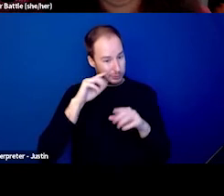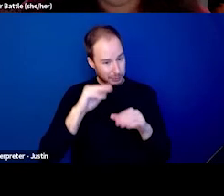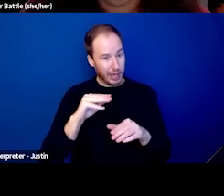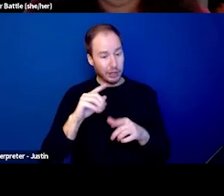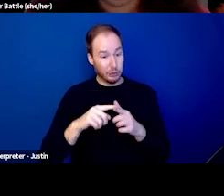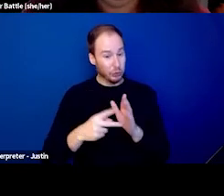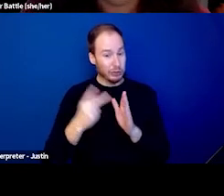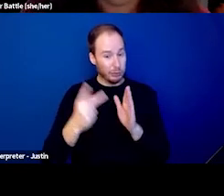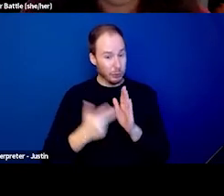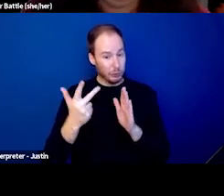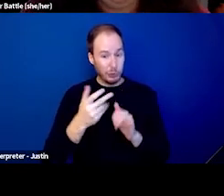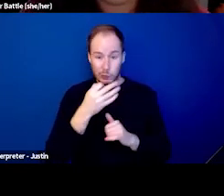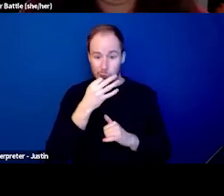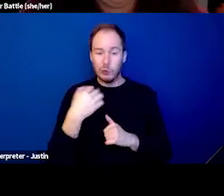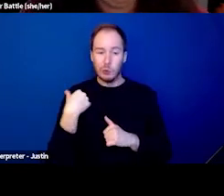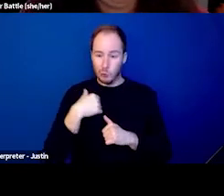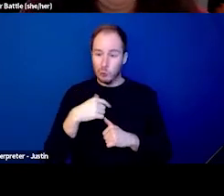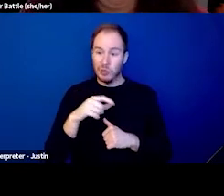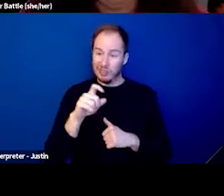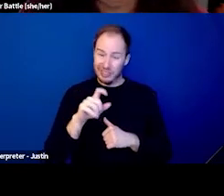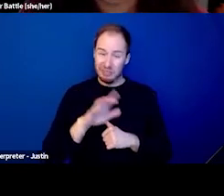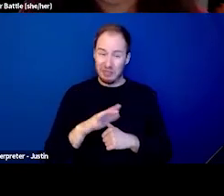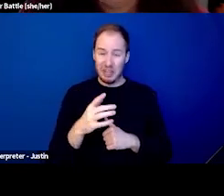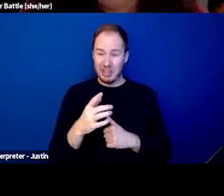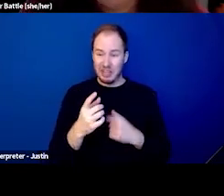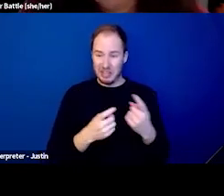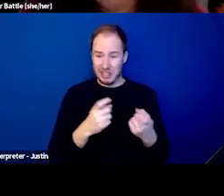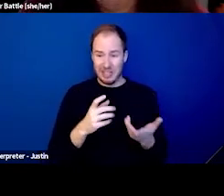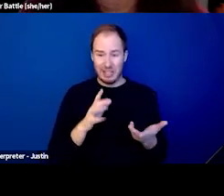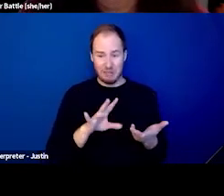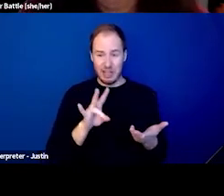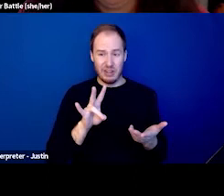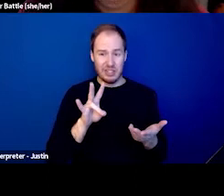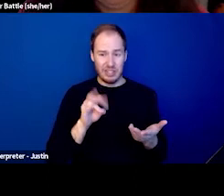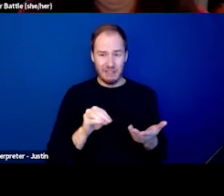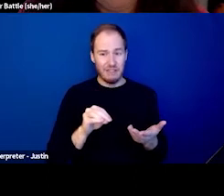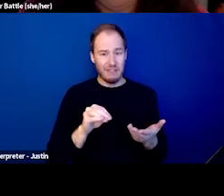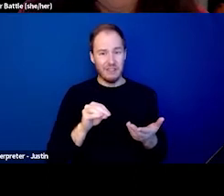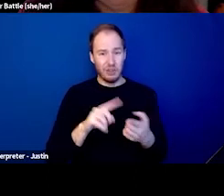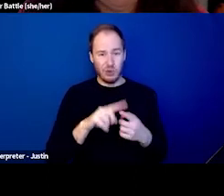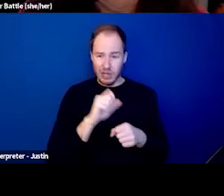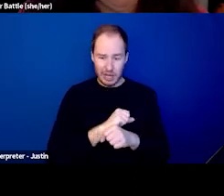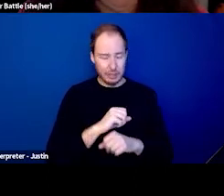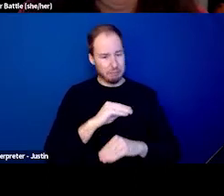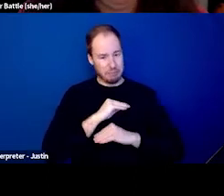or triple we're looking at probably needing about 70 in order to really meet the expectations